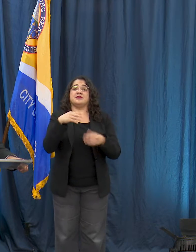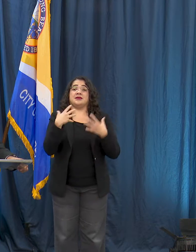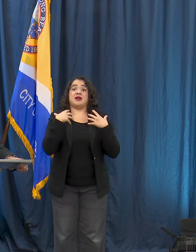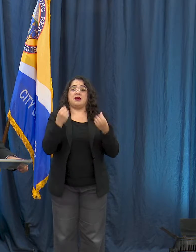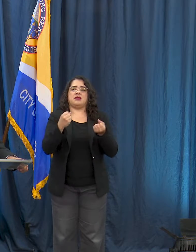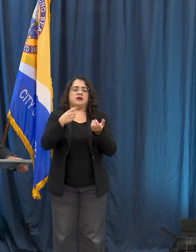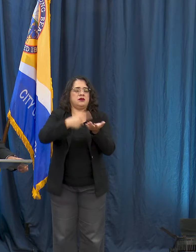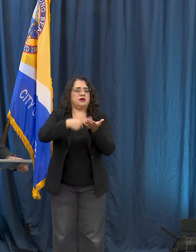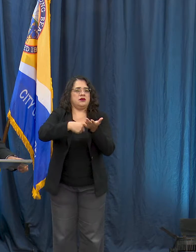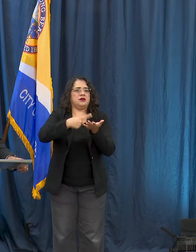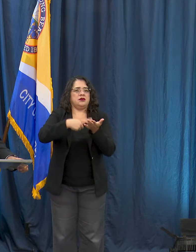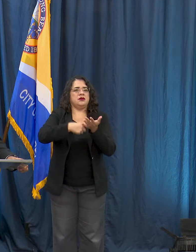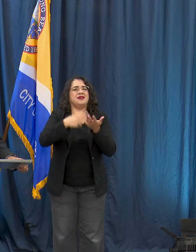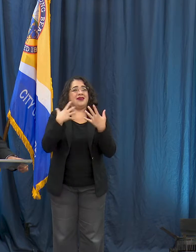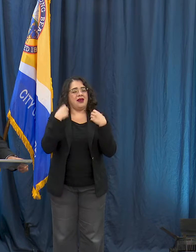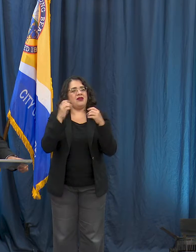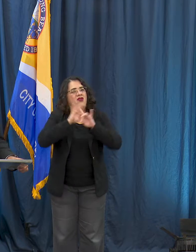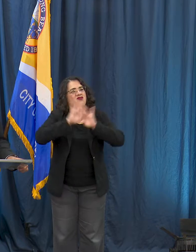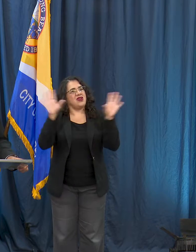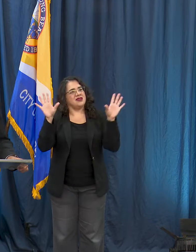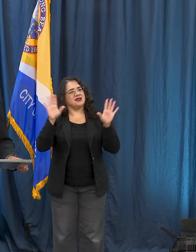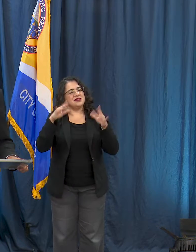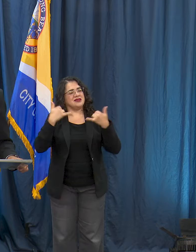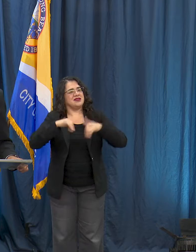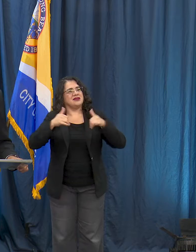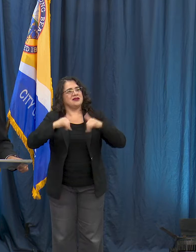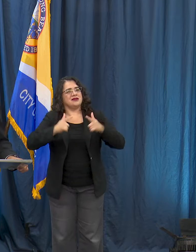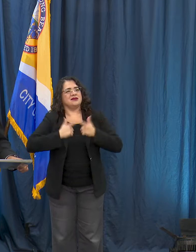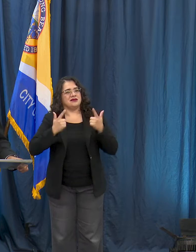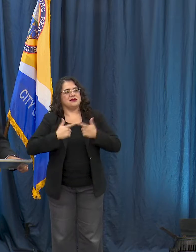in as well. I want to just begin and take this